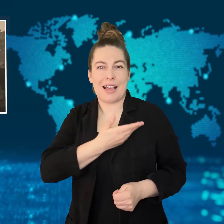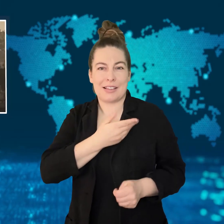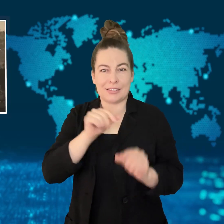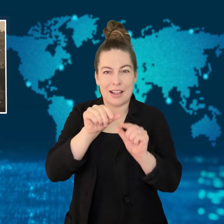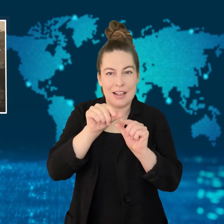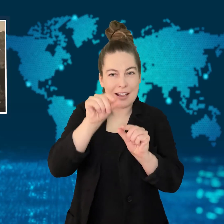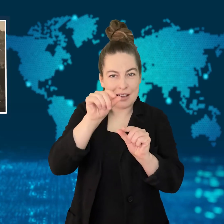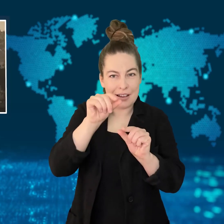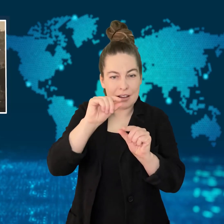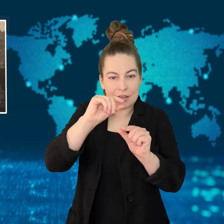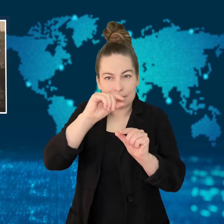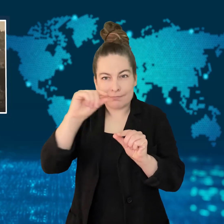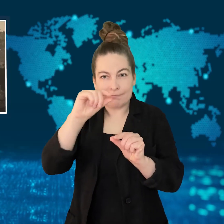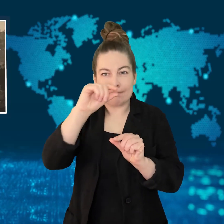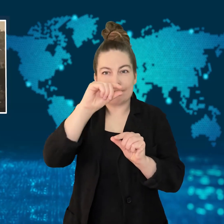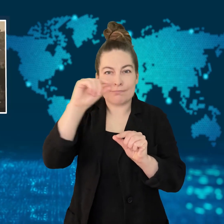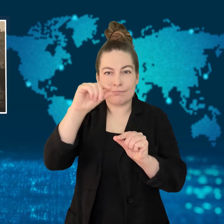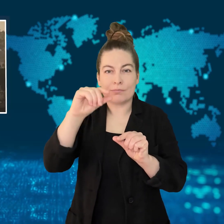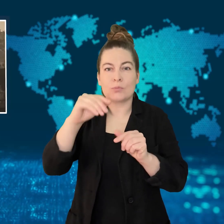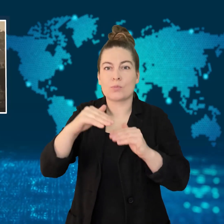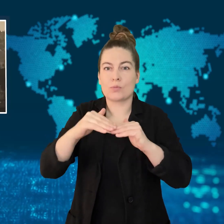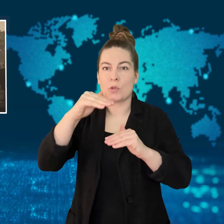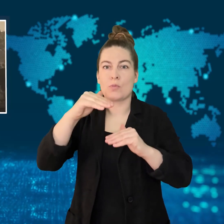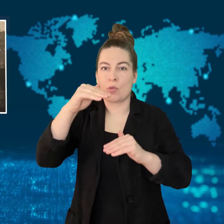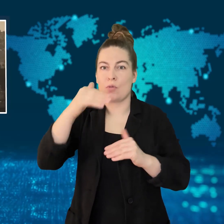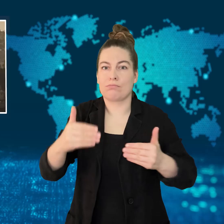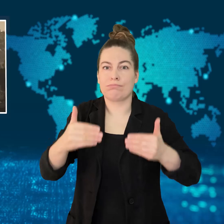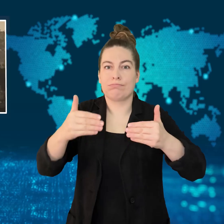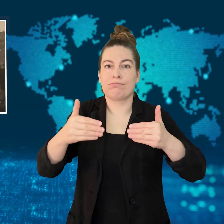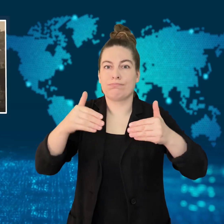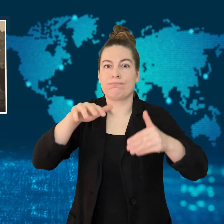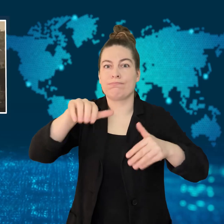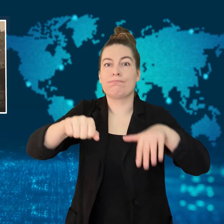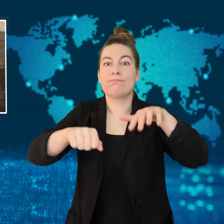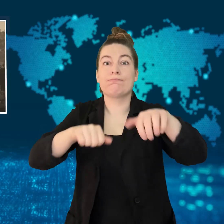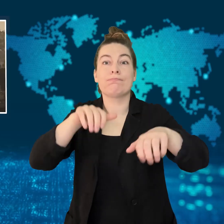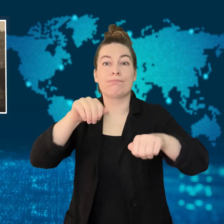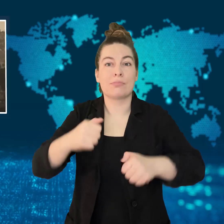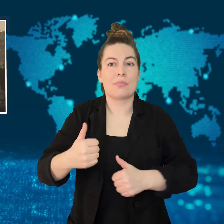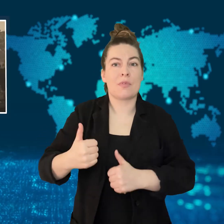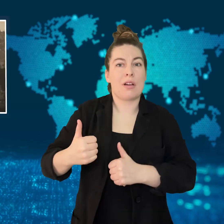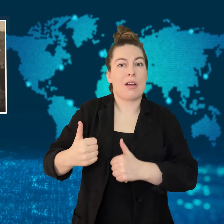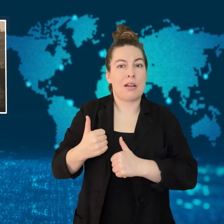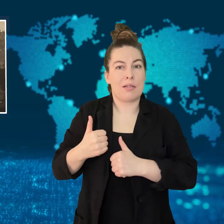Israel is dividing up Gaza and seizing control of